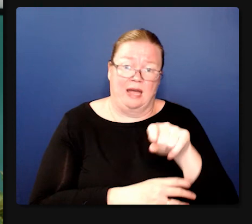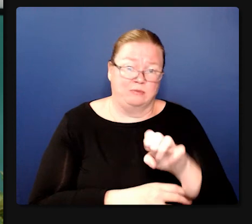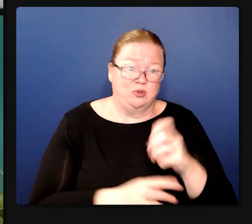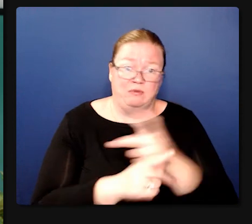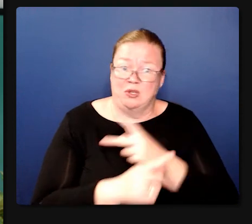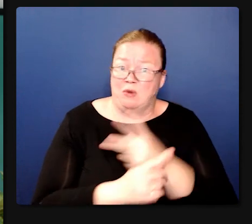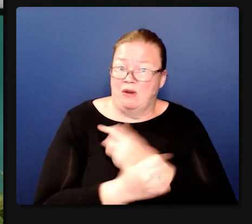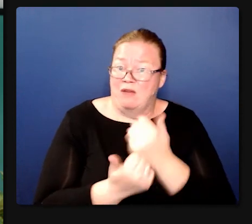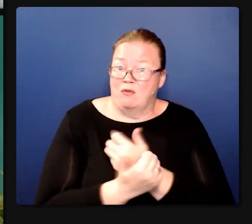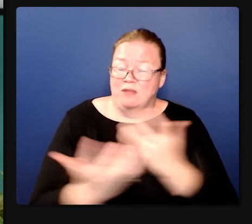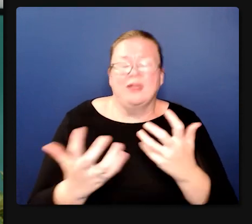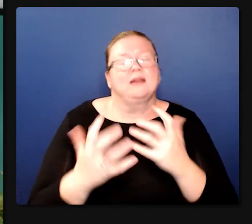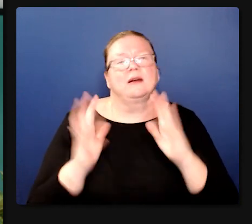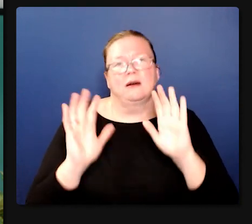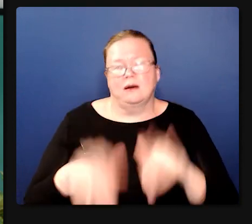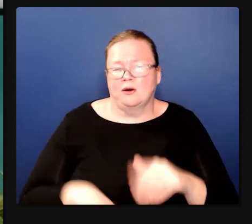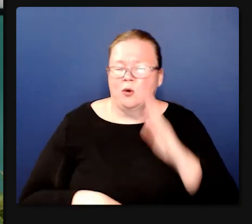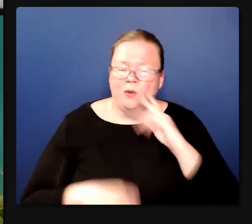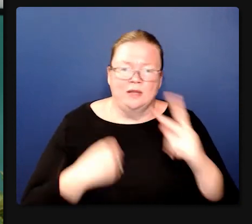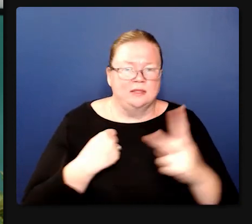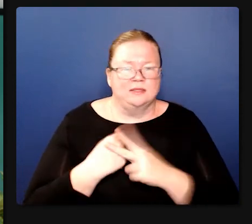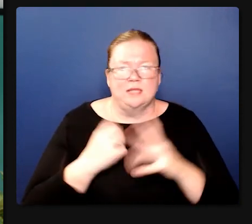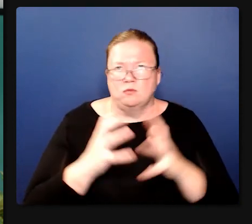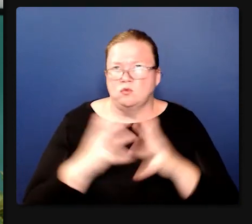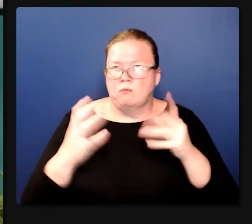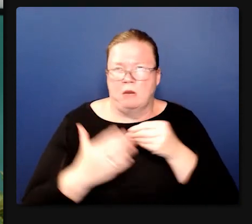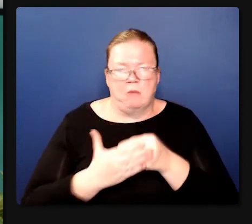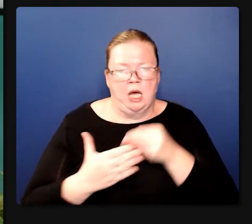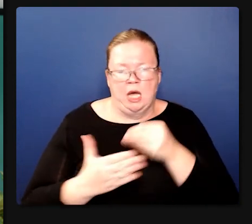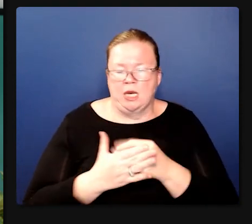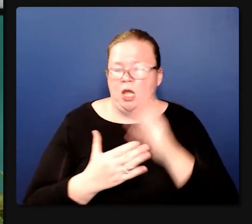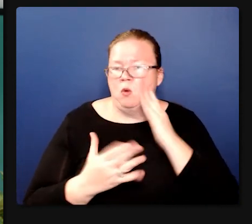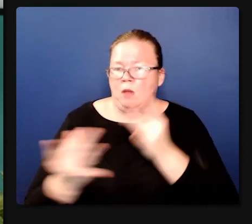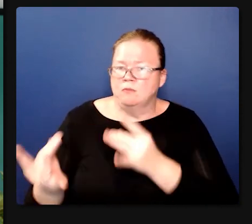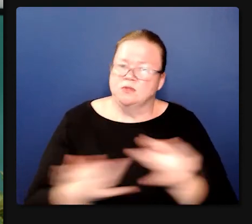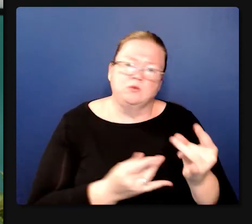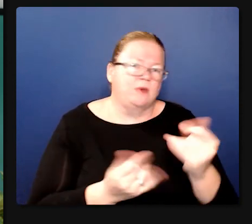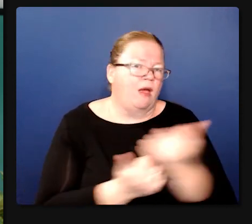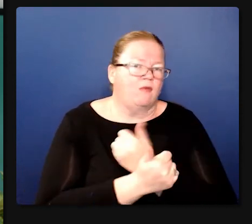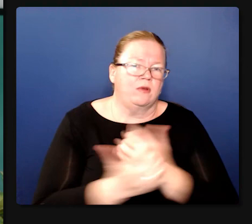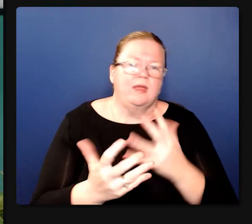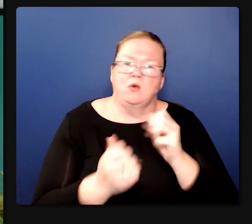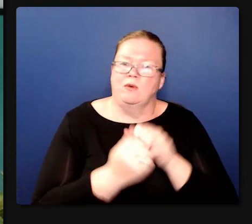It's going to save Turn 10 Studios' costs in efficiency for not maintaining those pipelines.